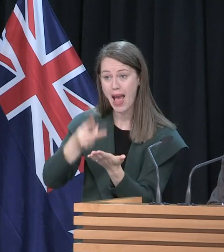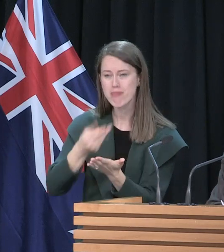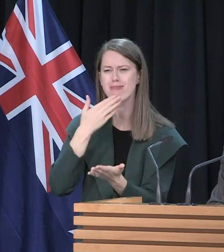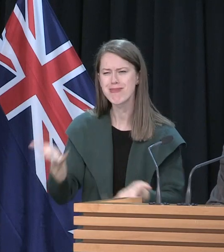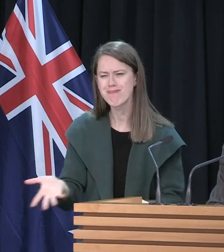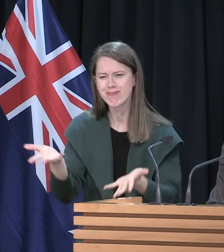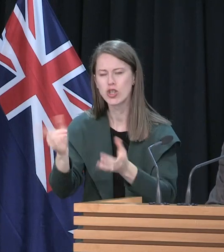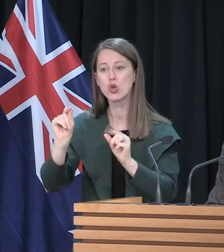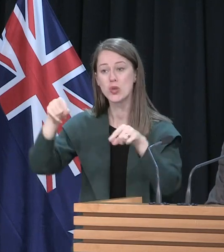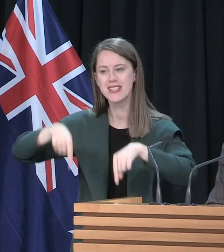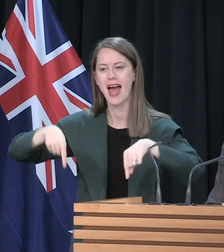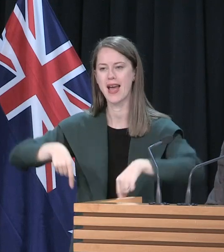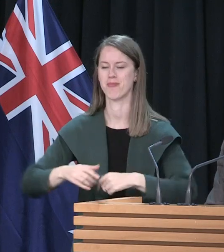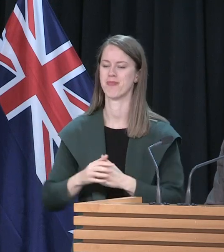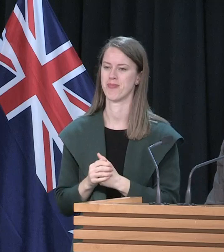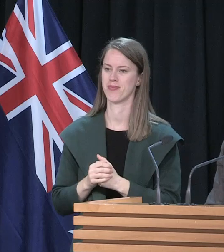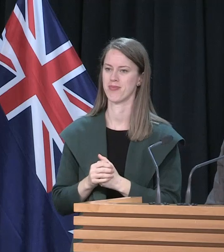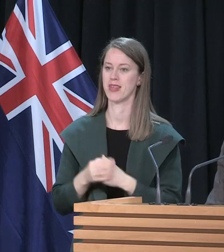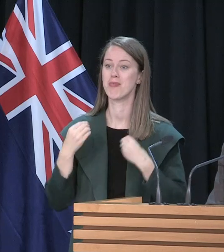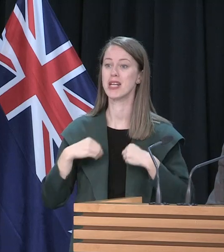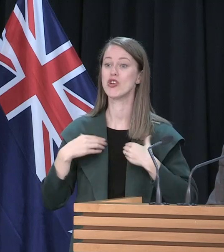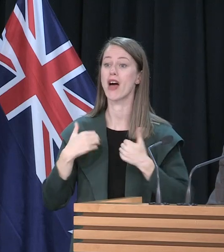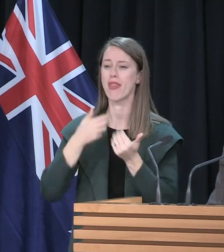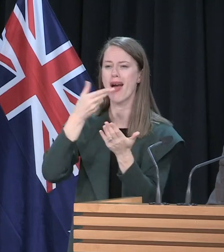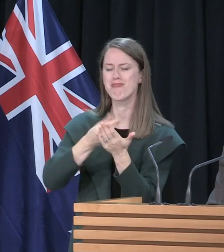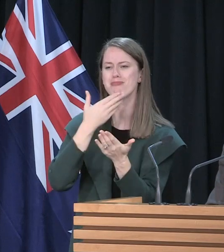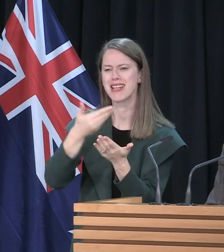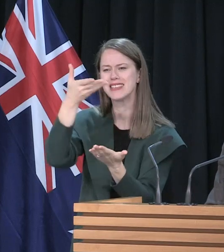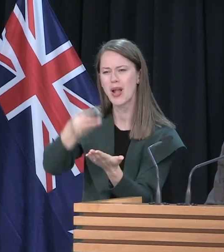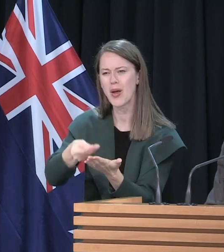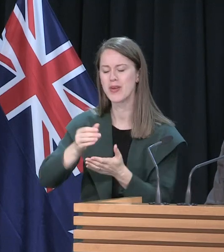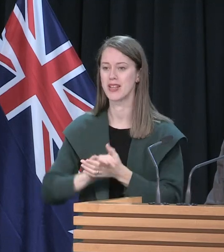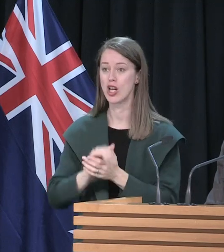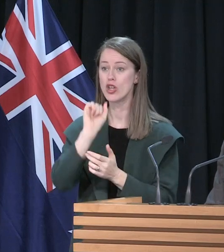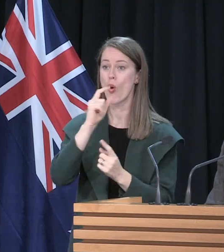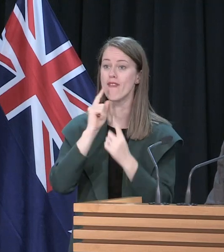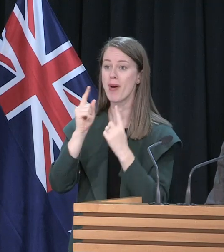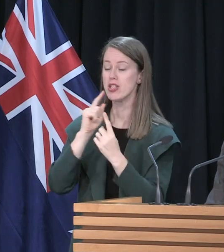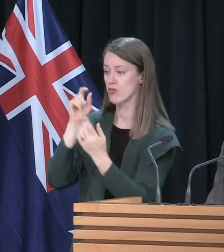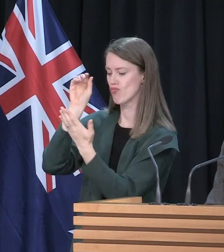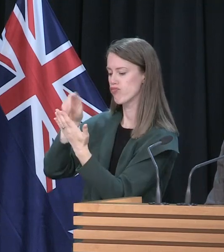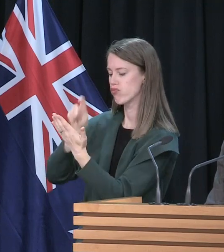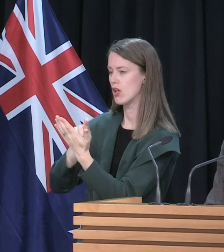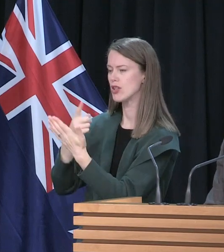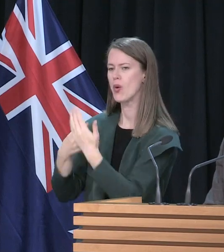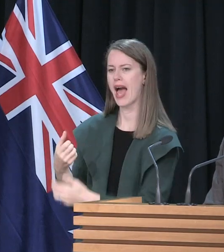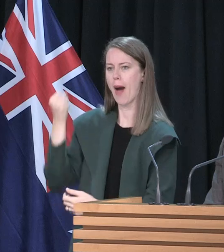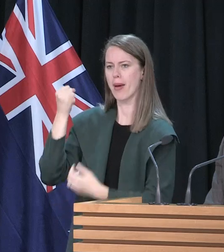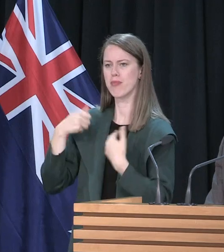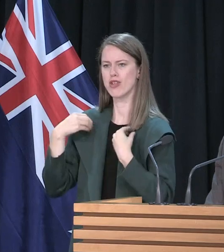and you are not part of that group, I encourage you to do it today. Also remember that